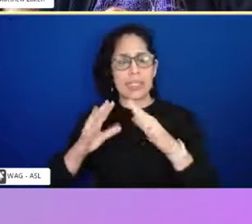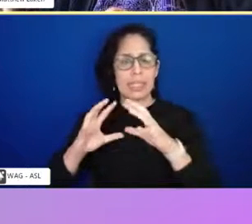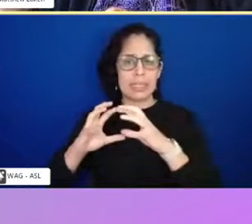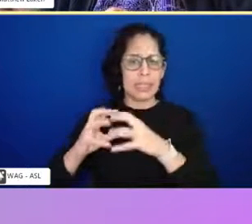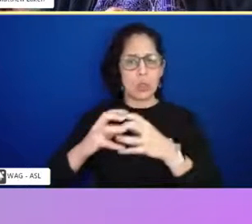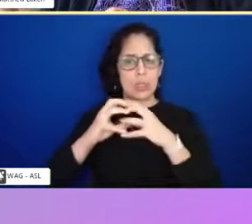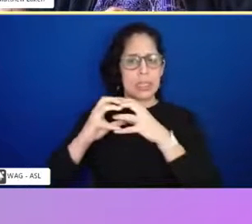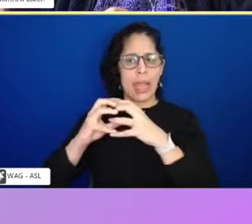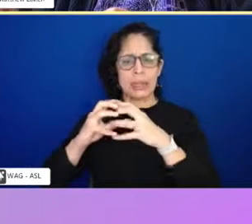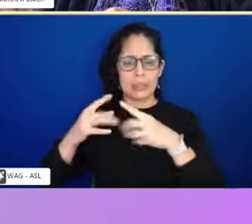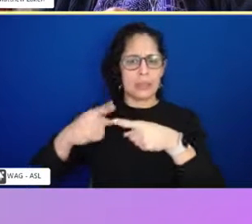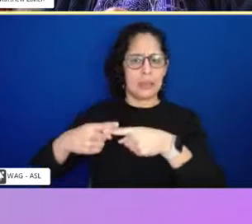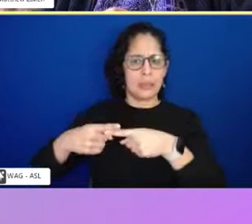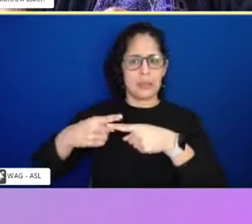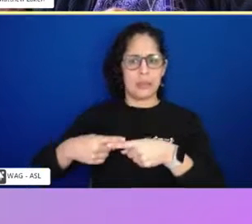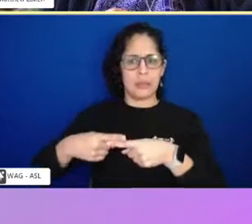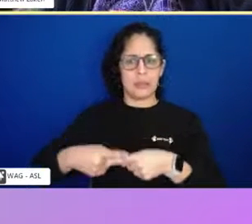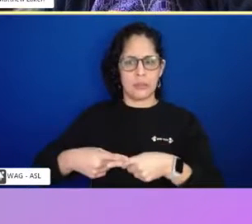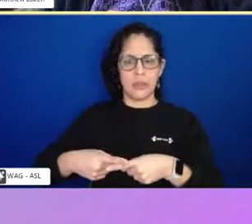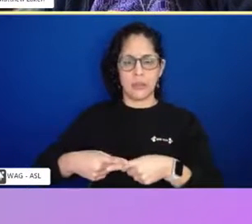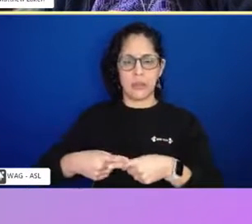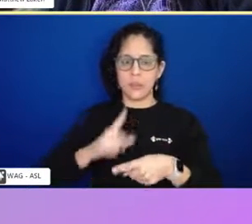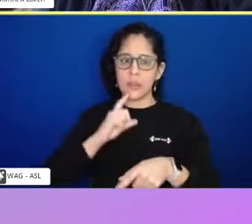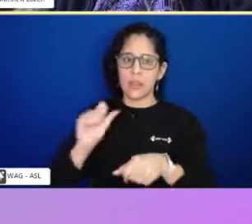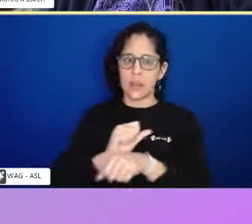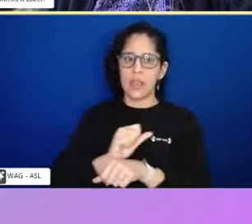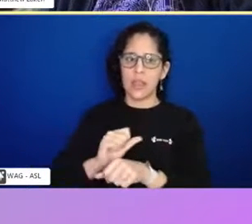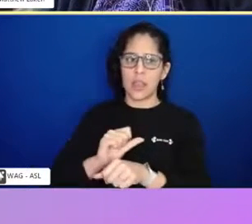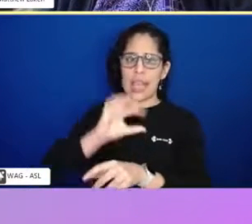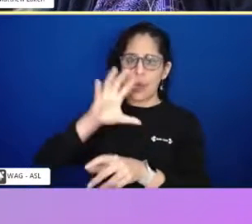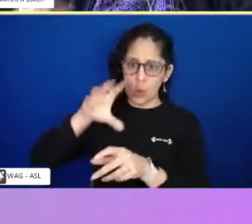two applications 2 digital, every way we intersect as a